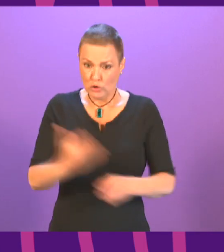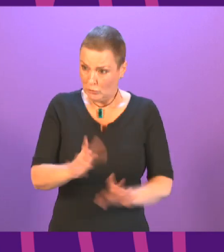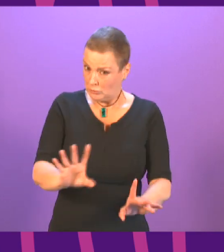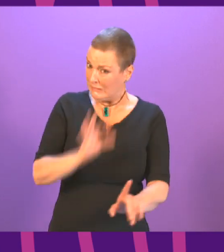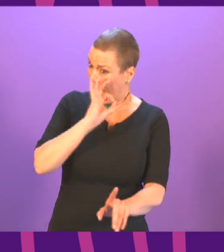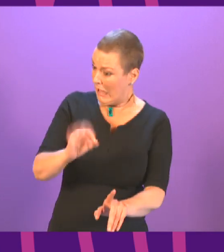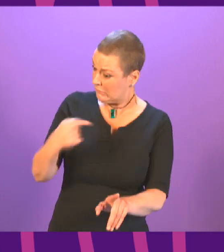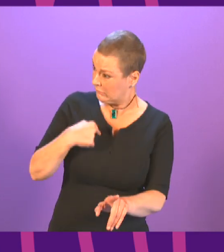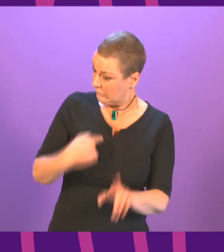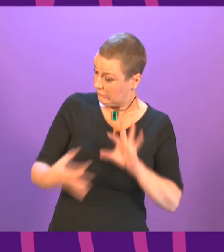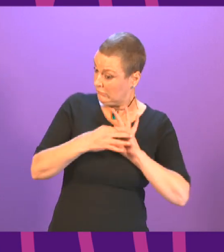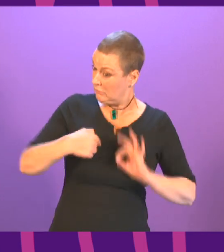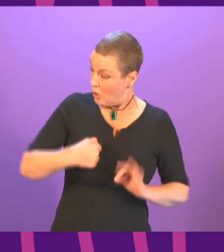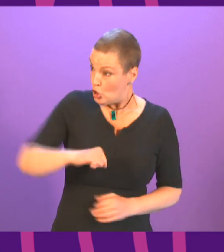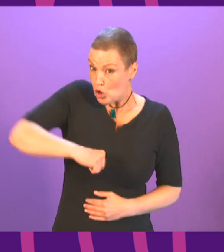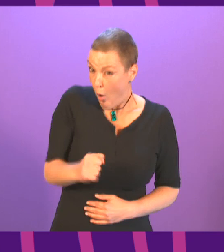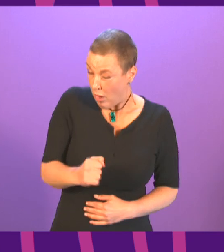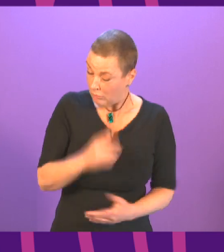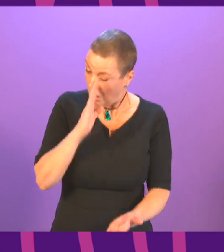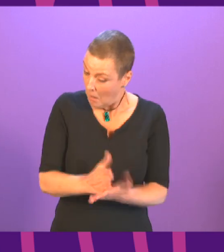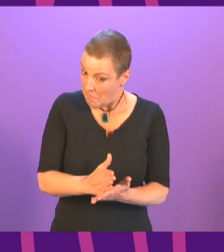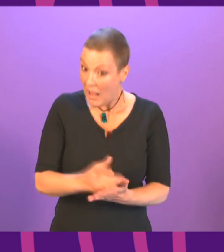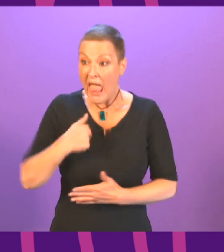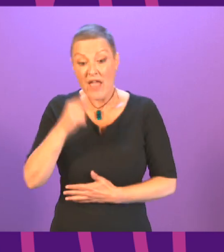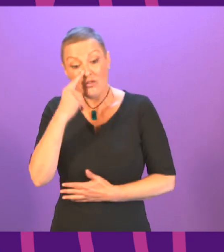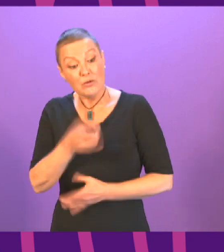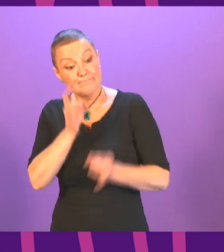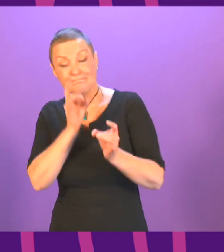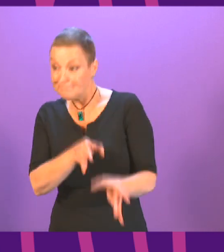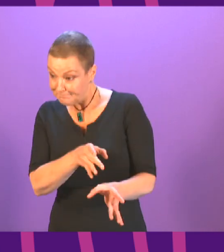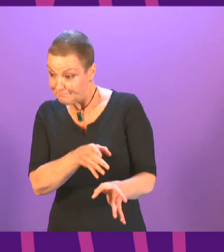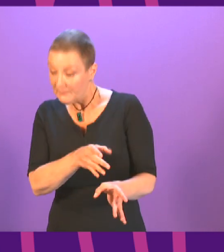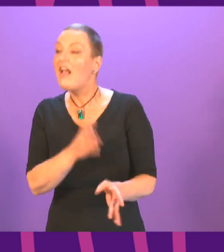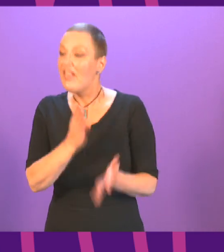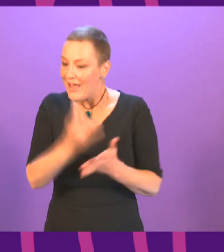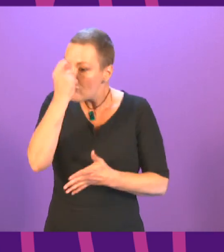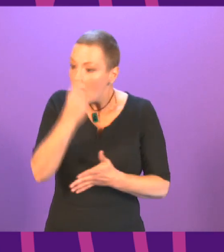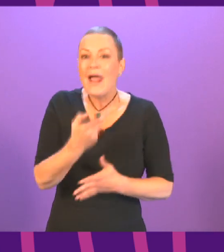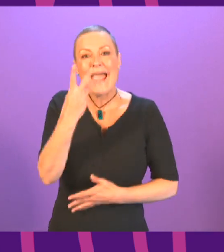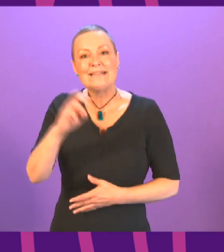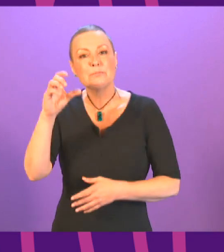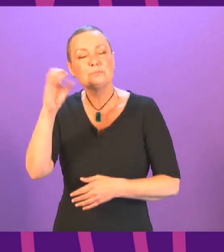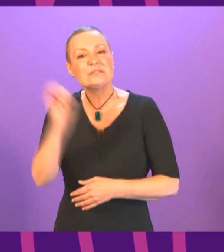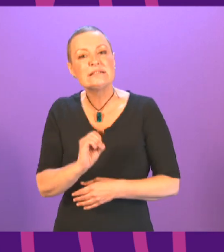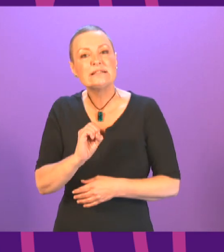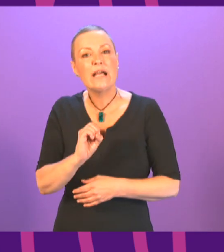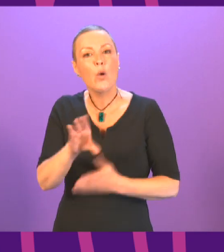to enable and support them to rehire and furlough staff who have been let go at this very challenging time?